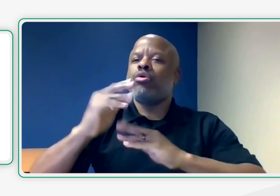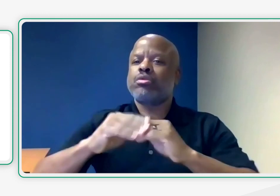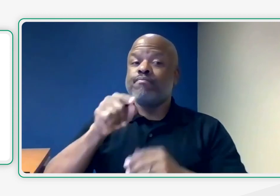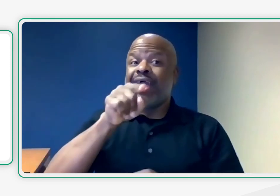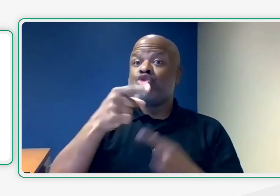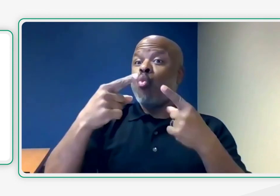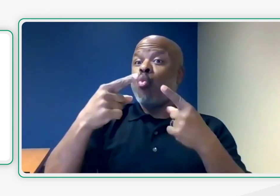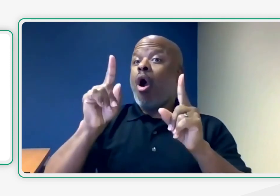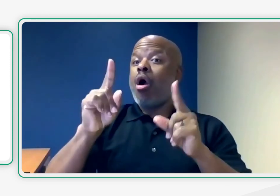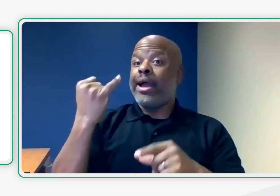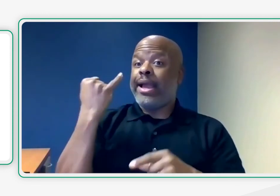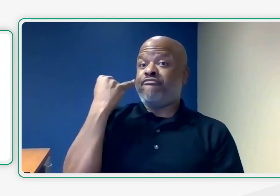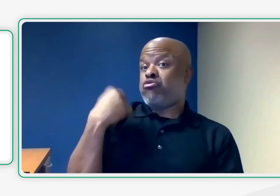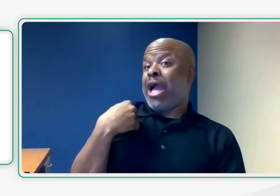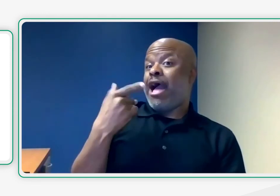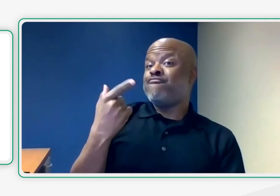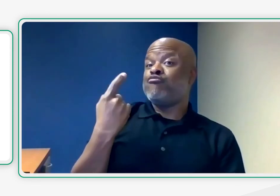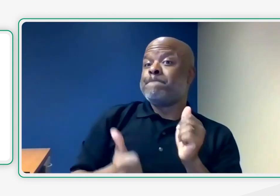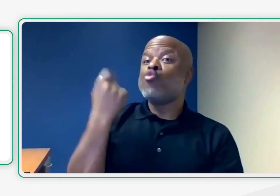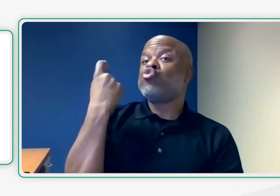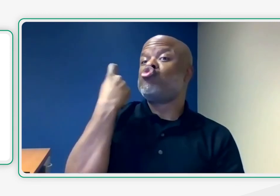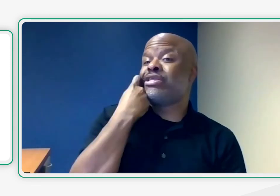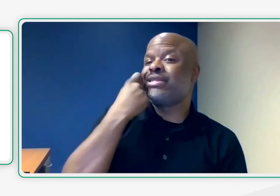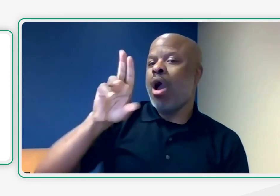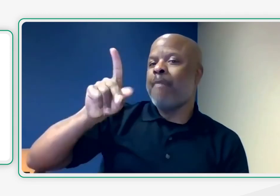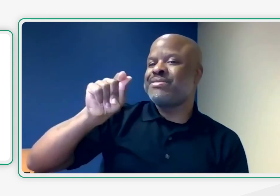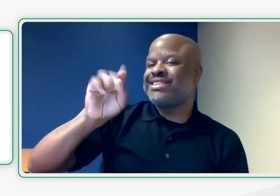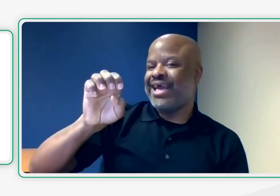and myself as a presenter. And you can adjust these to your comfort level.